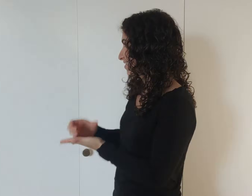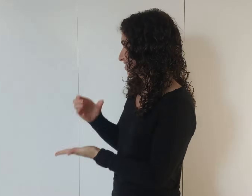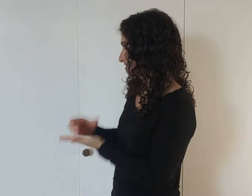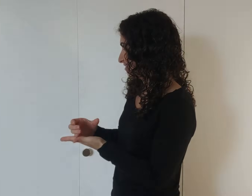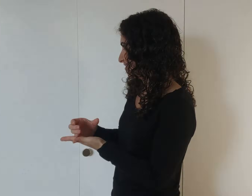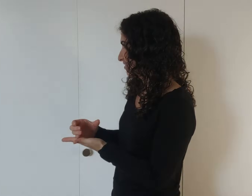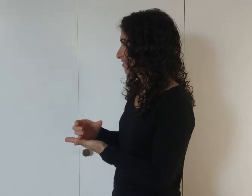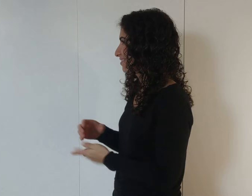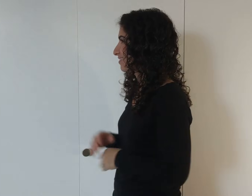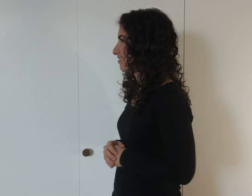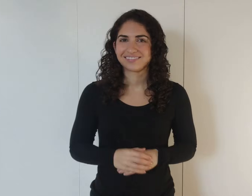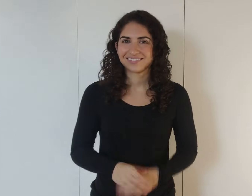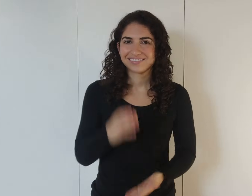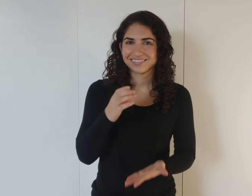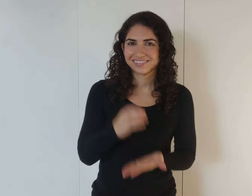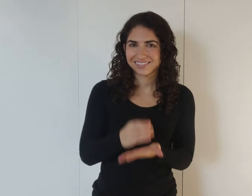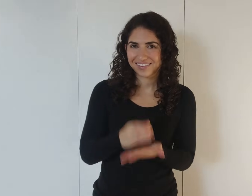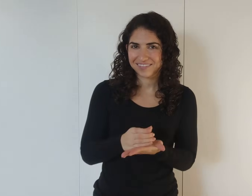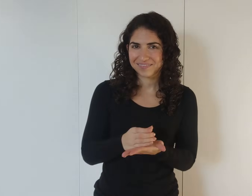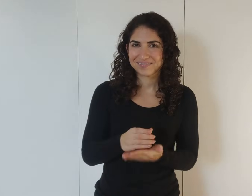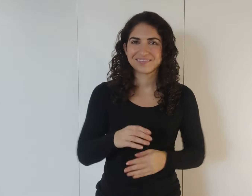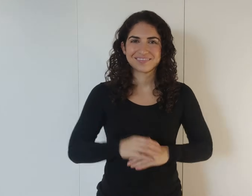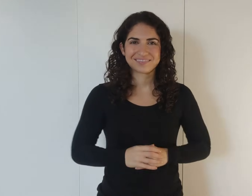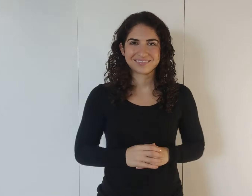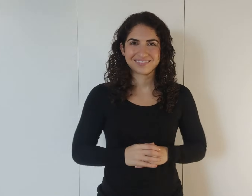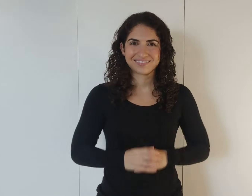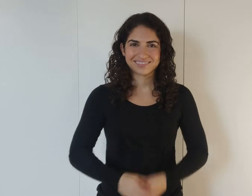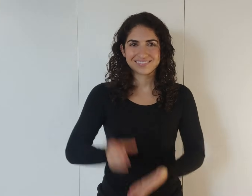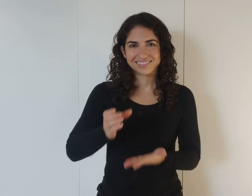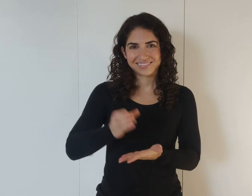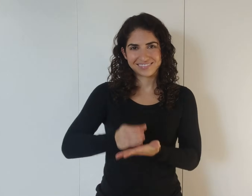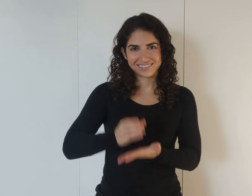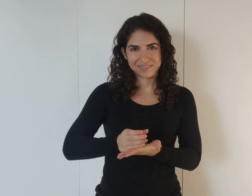CUP. CUP.